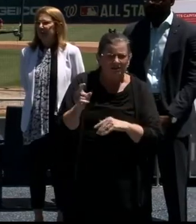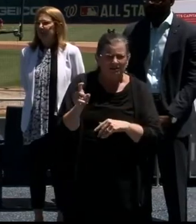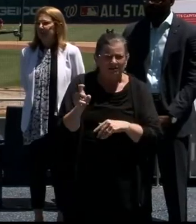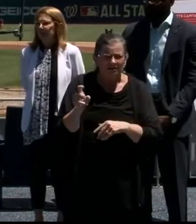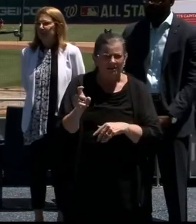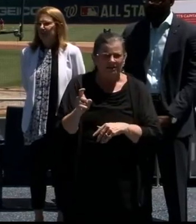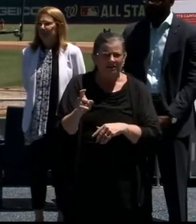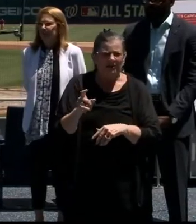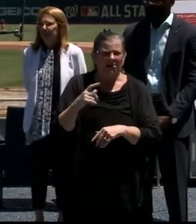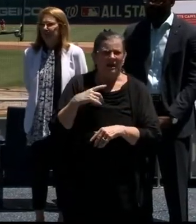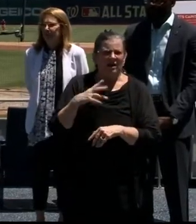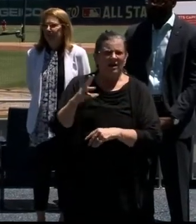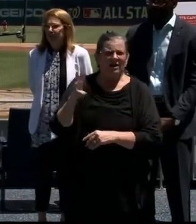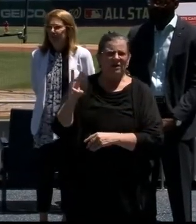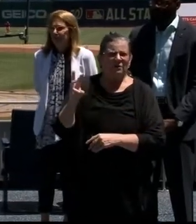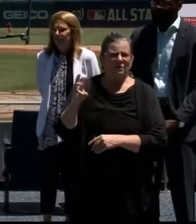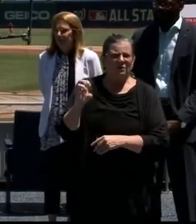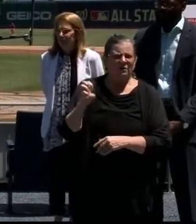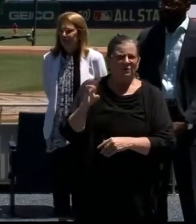TO TALK ABOUT METRO OPERATIONS.